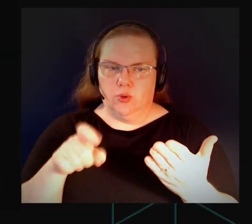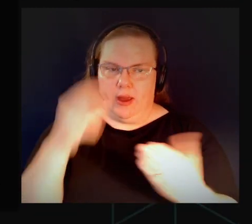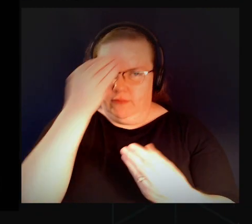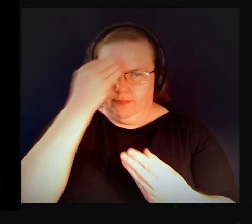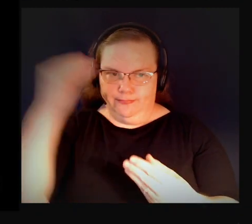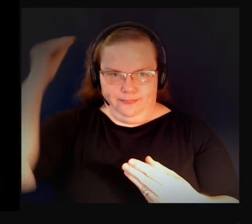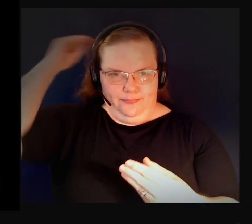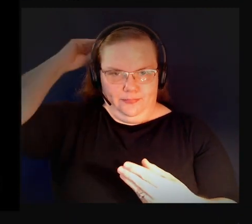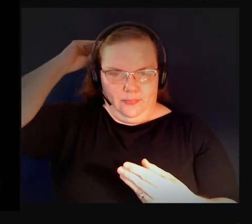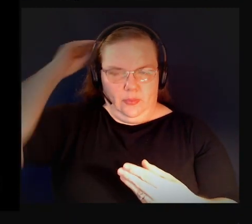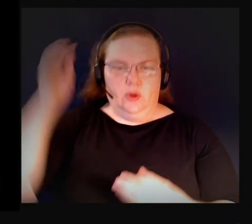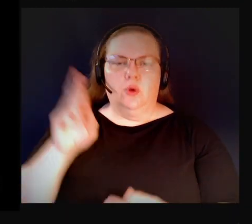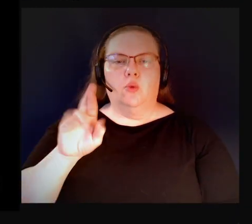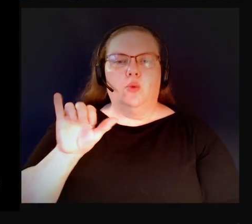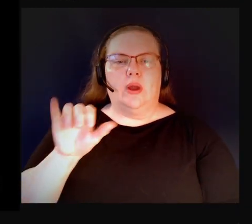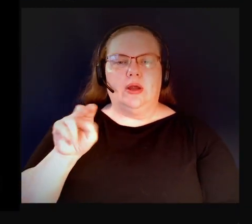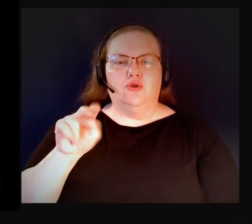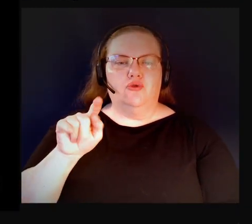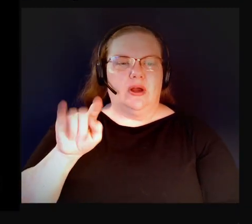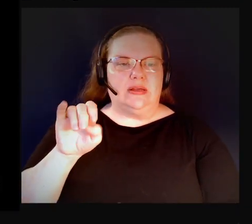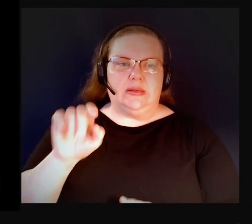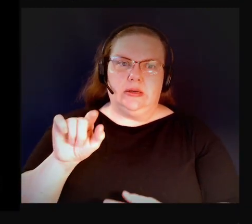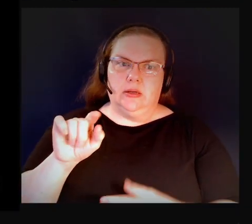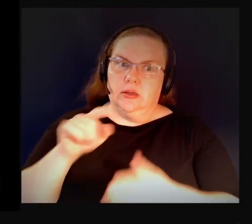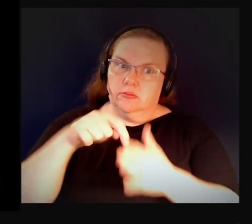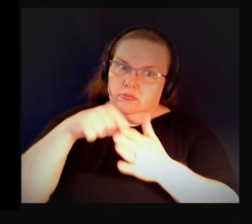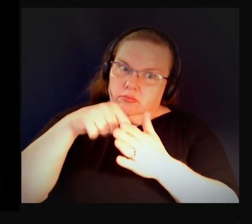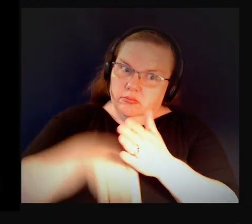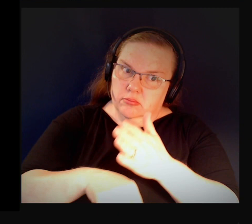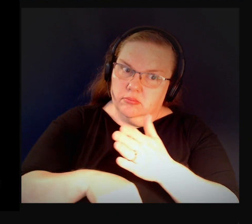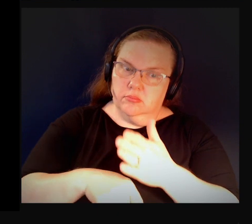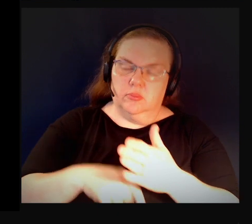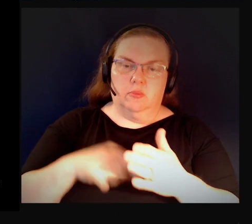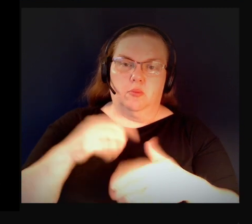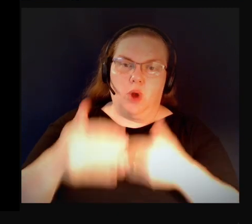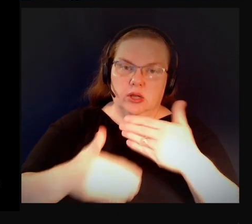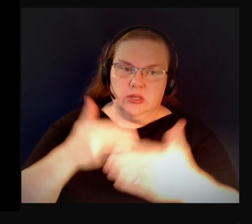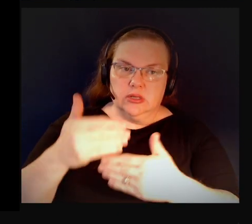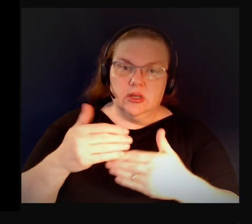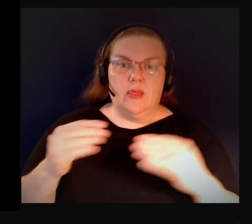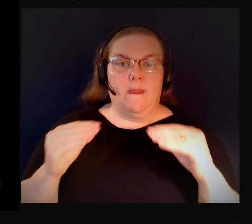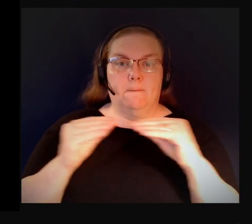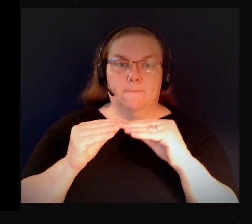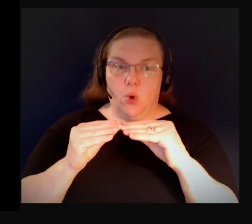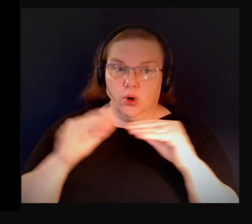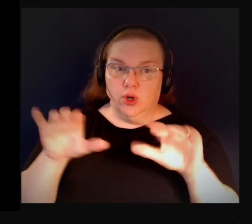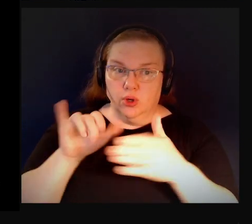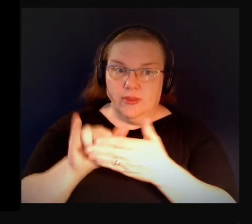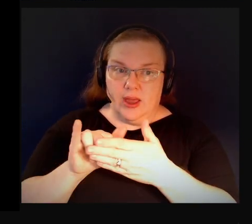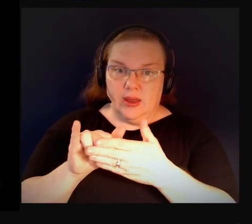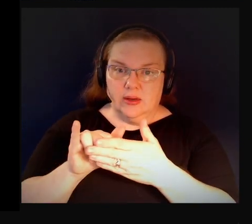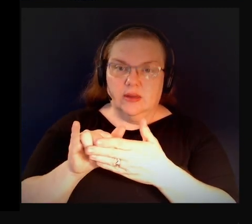Ray tracing is a resource-intensive process. The more ray tracing effects a project uses, the longer it takes the GPU to process the effects